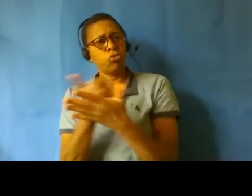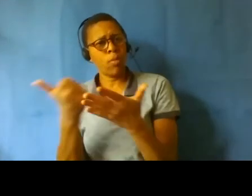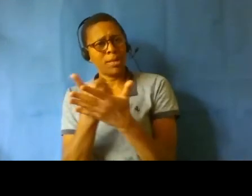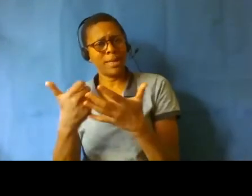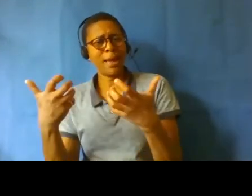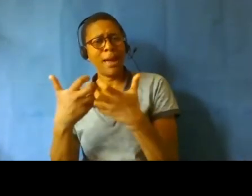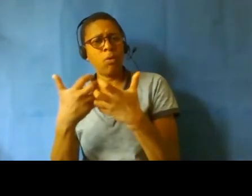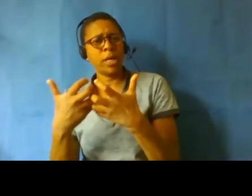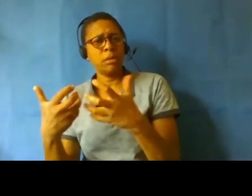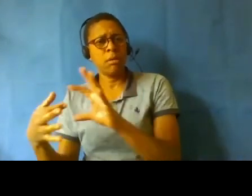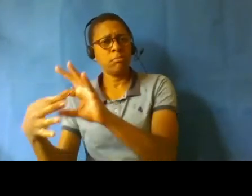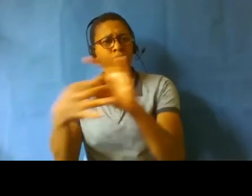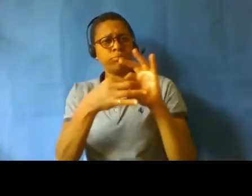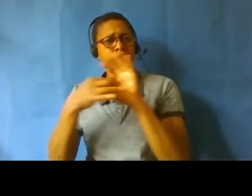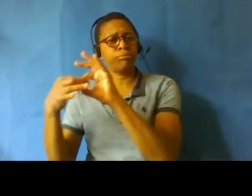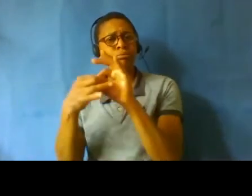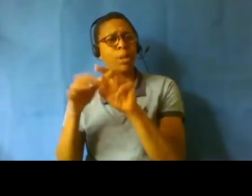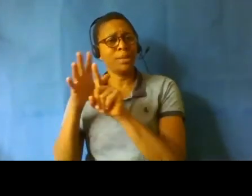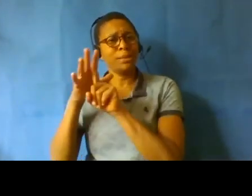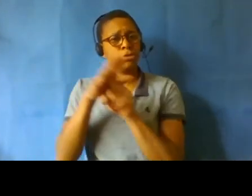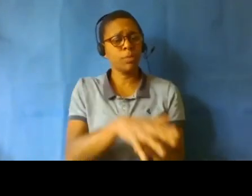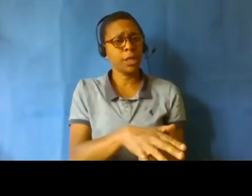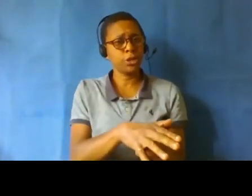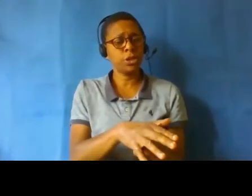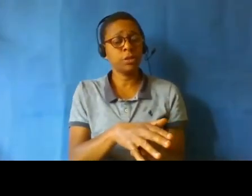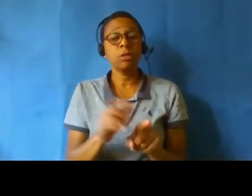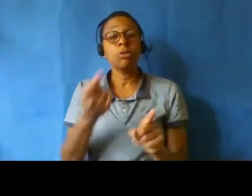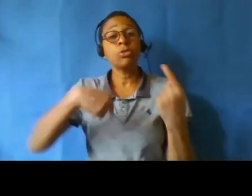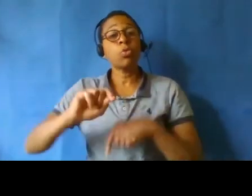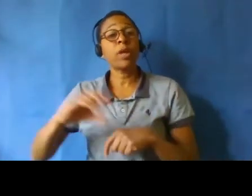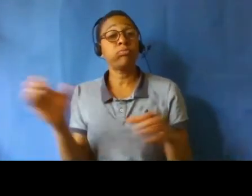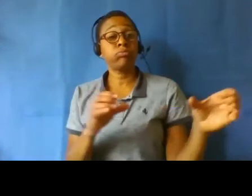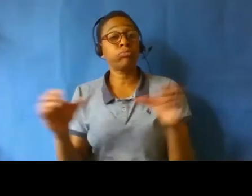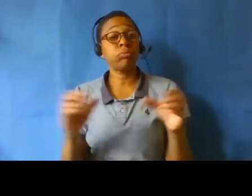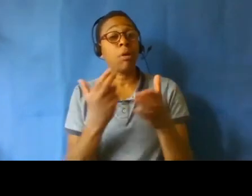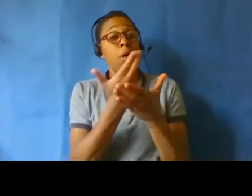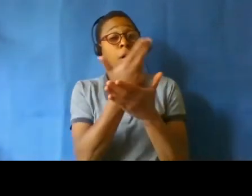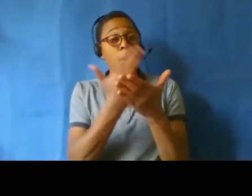bringing together artists activists academics and students as well as to